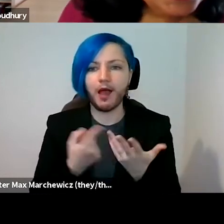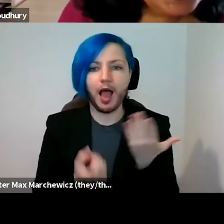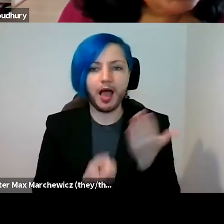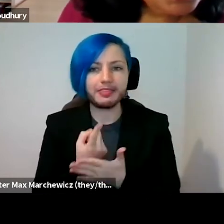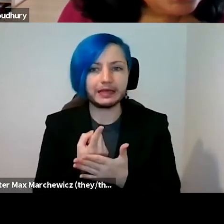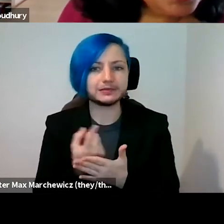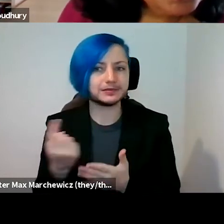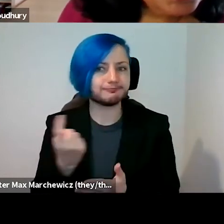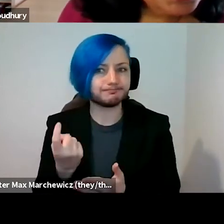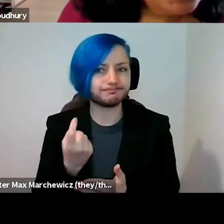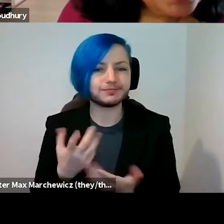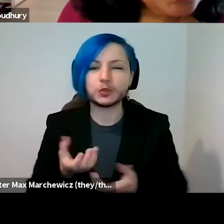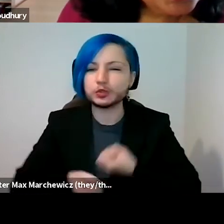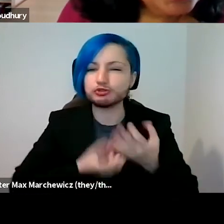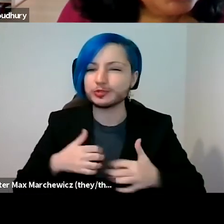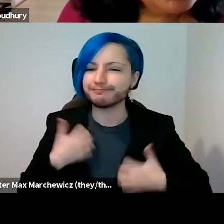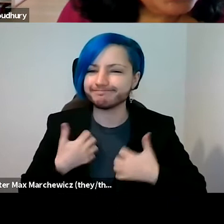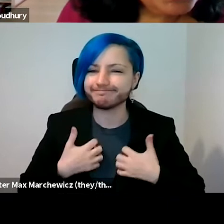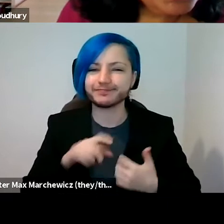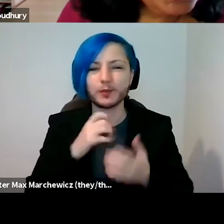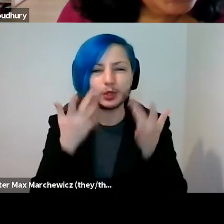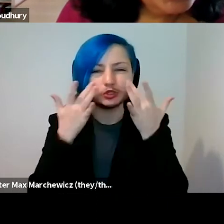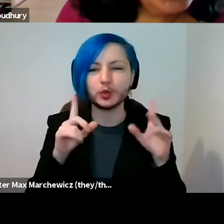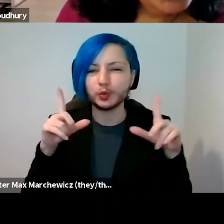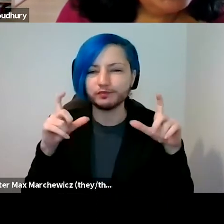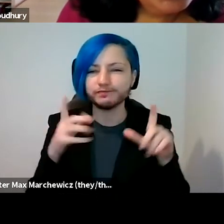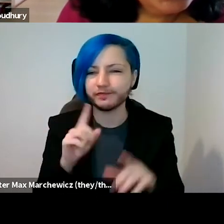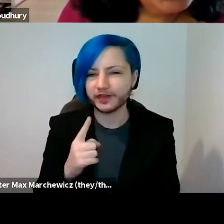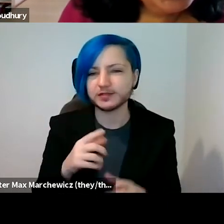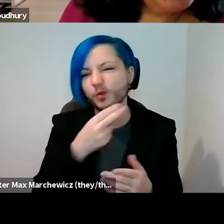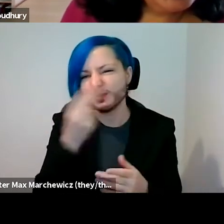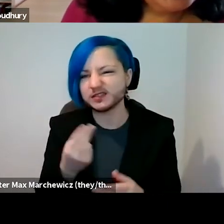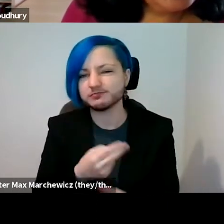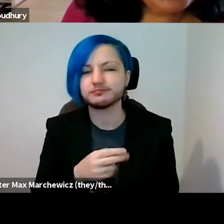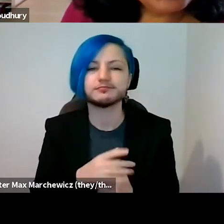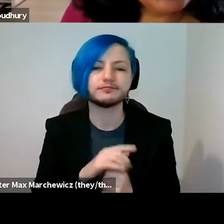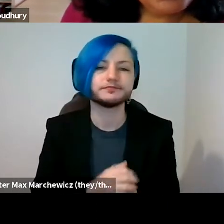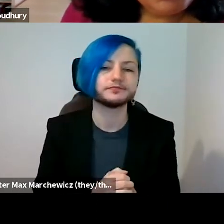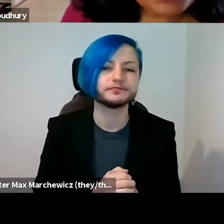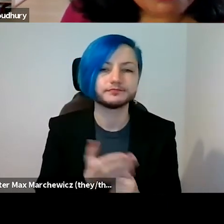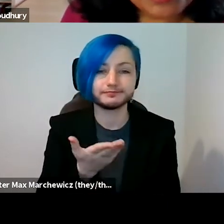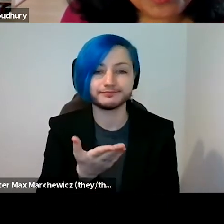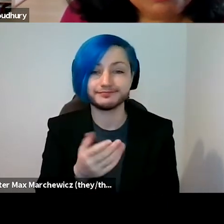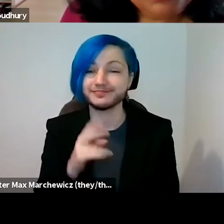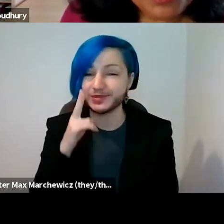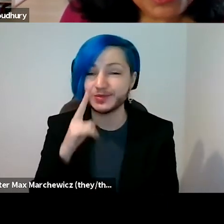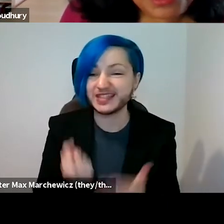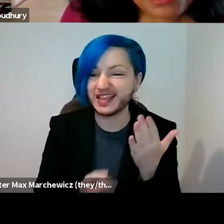So the description is quite interesting, but I'll just show you the image first. Here it is, we can see what's going to happen to Tom,